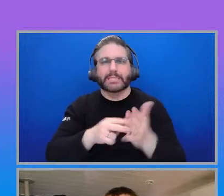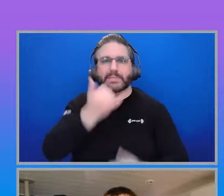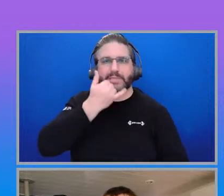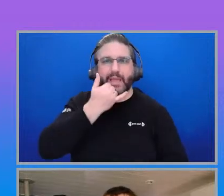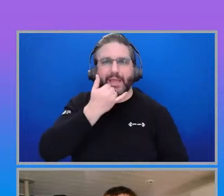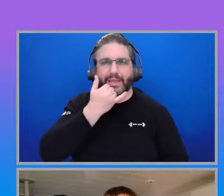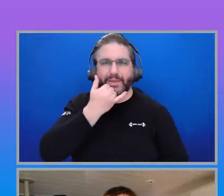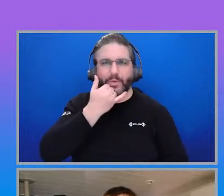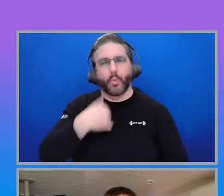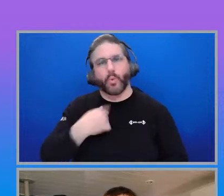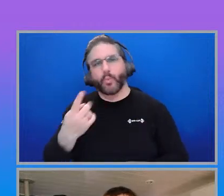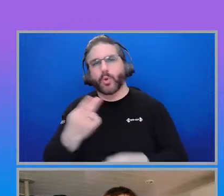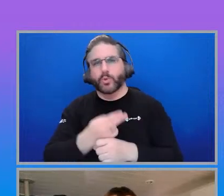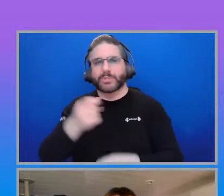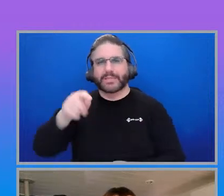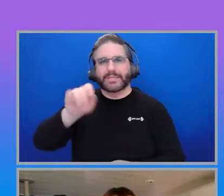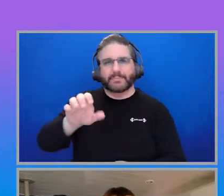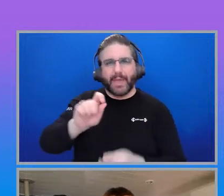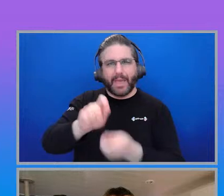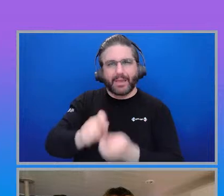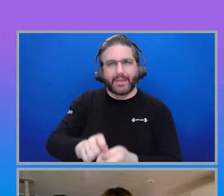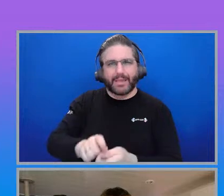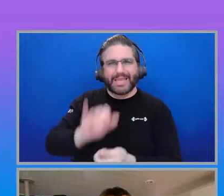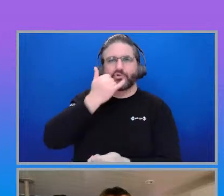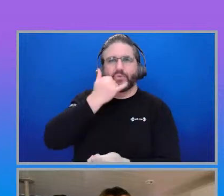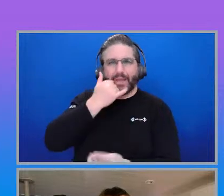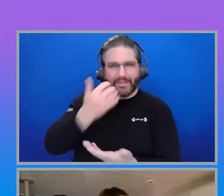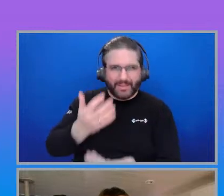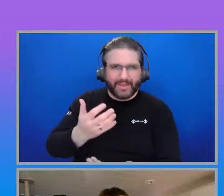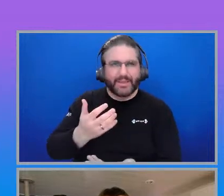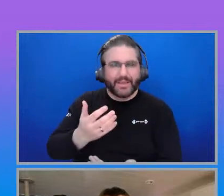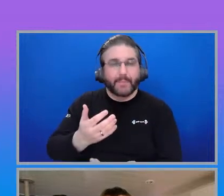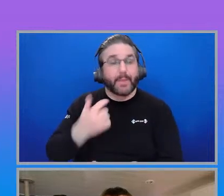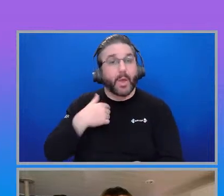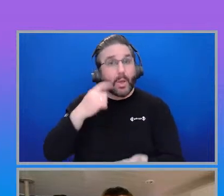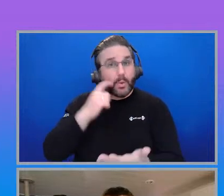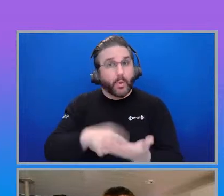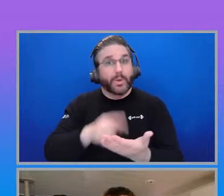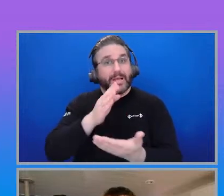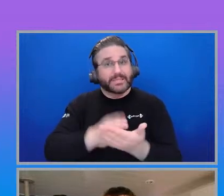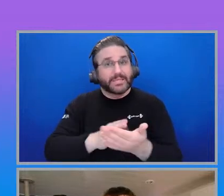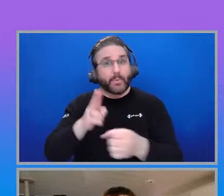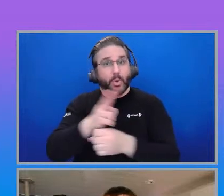incorrectly. And over time, we found that actually there were